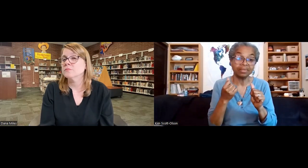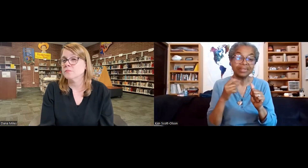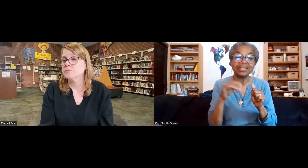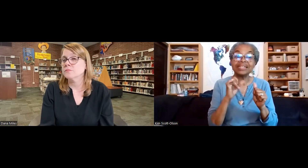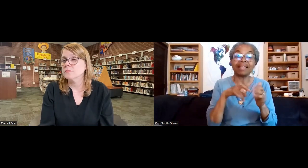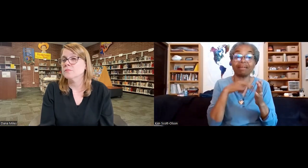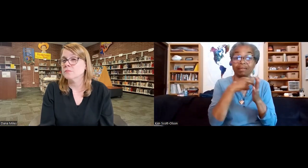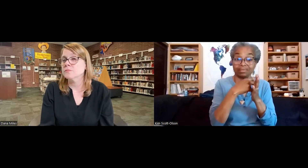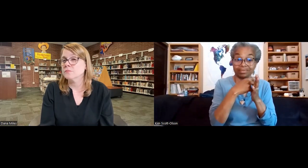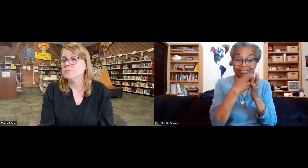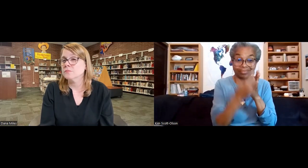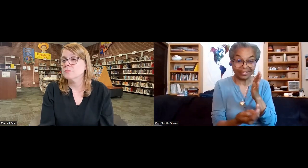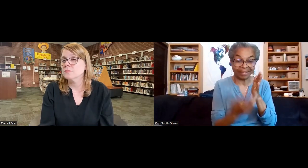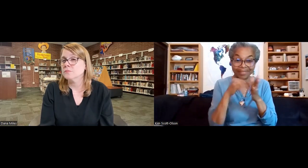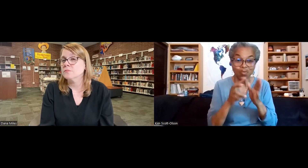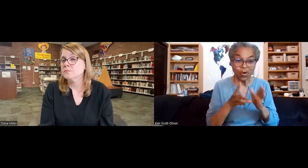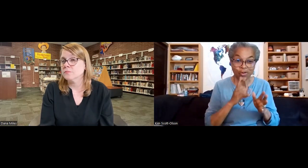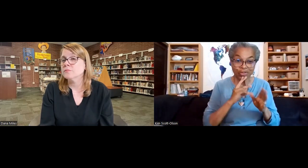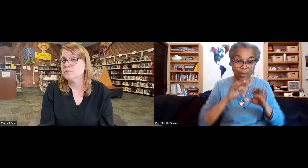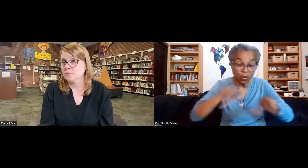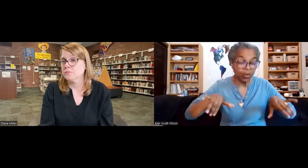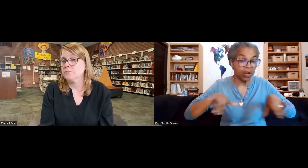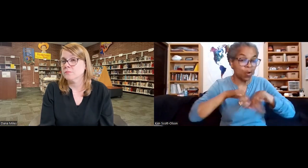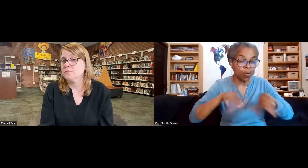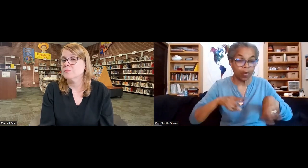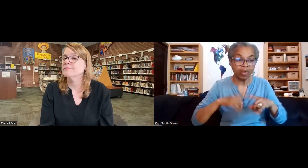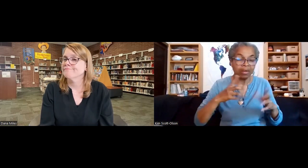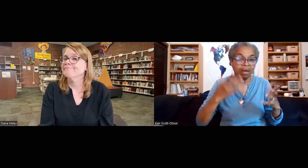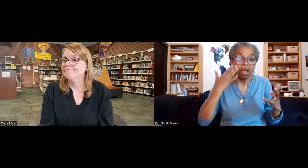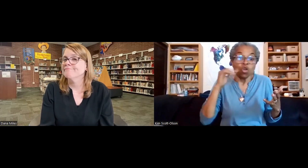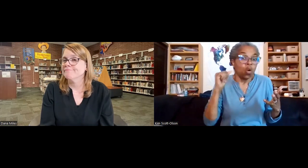Because they’re just thrown into the water to paddle through